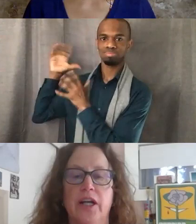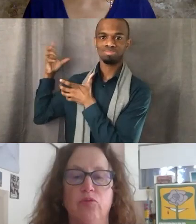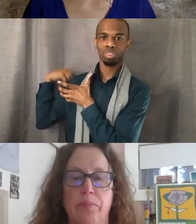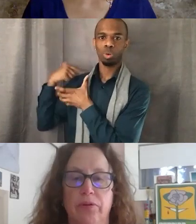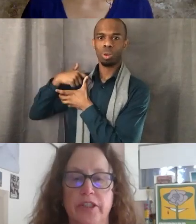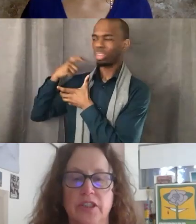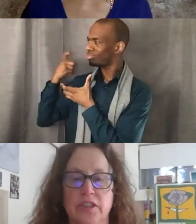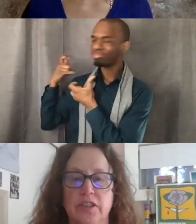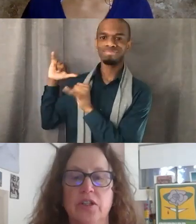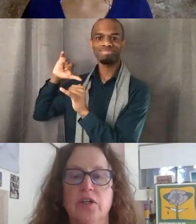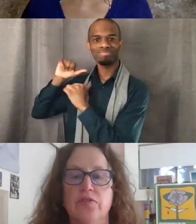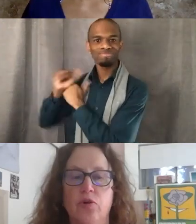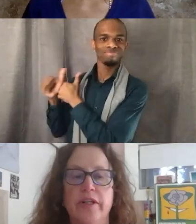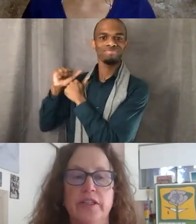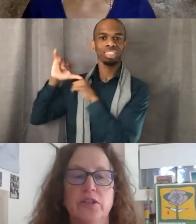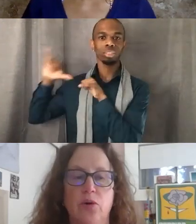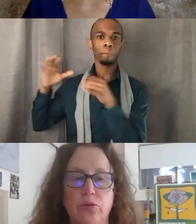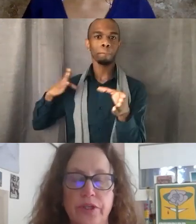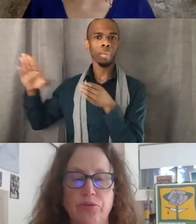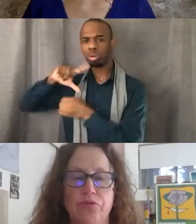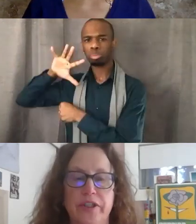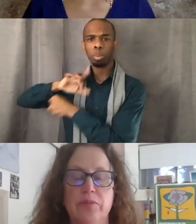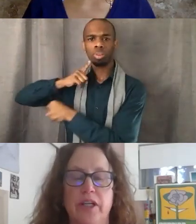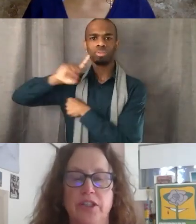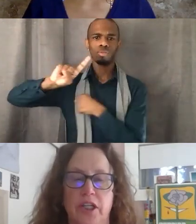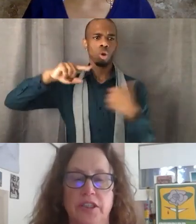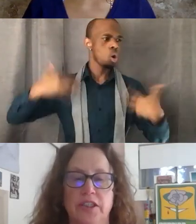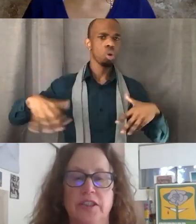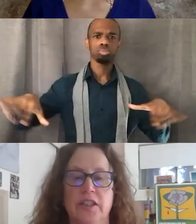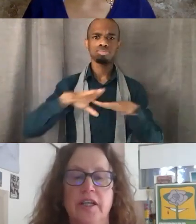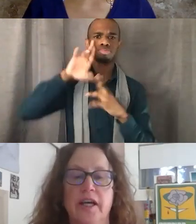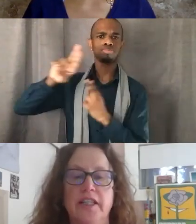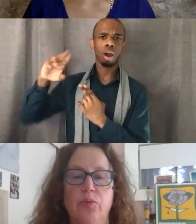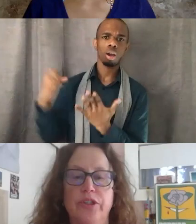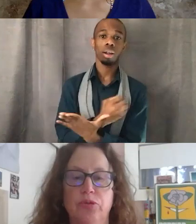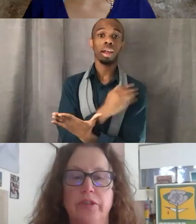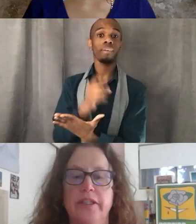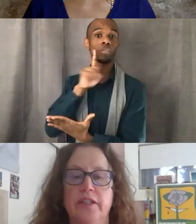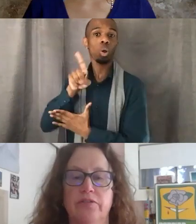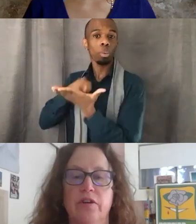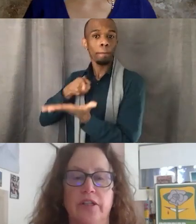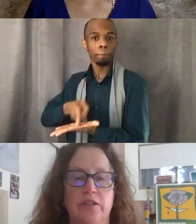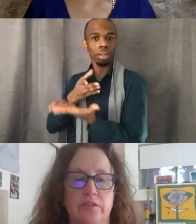and reparations, for it is only through freedom and justice that we truly give honor.